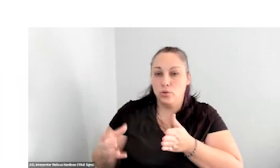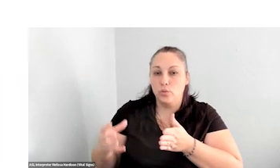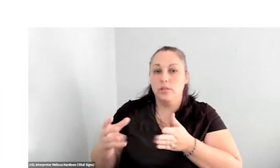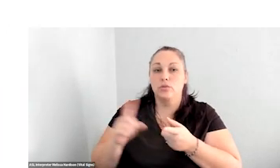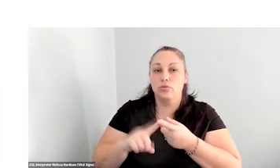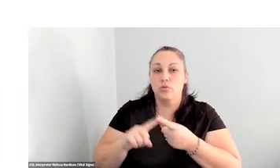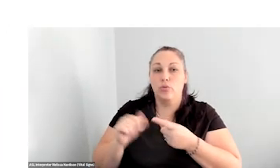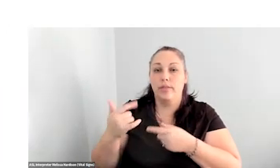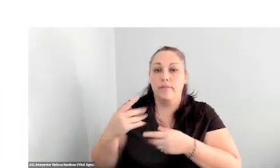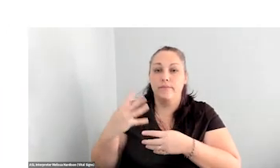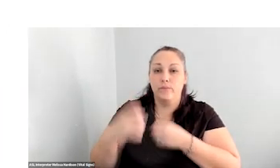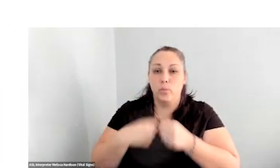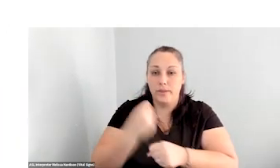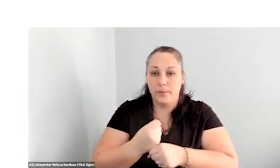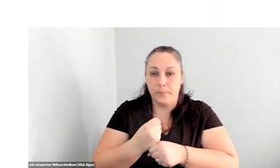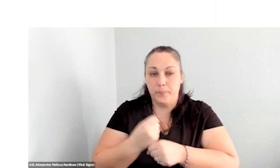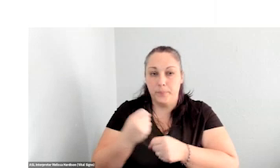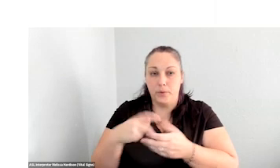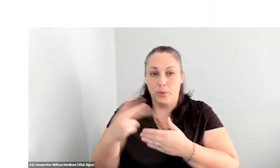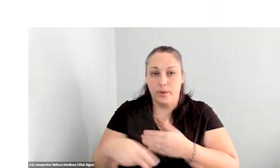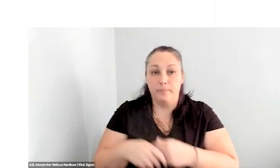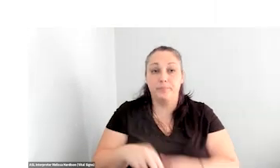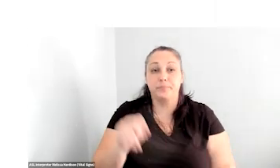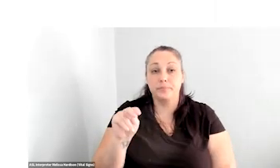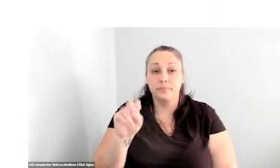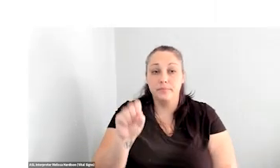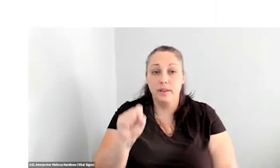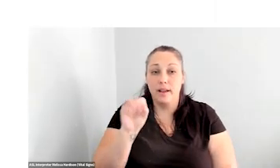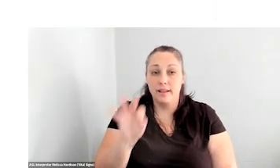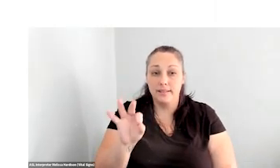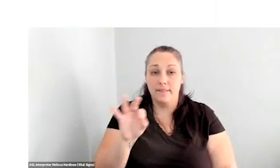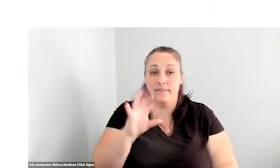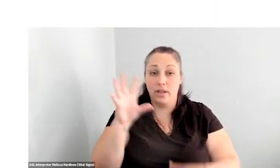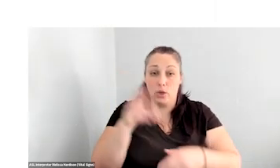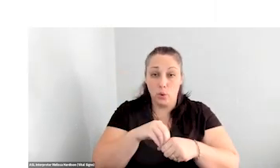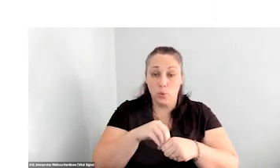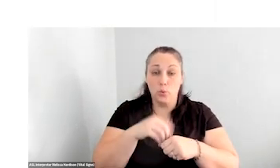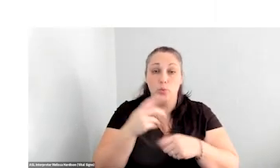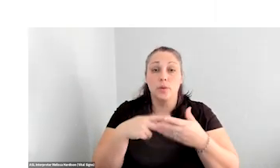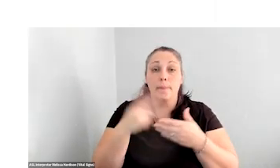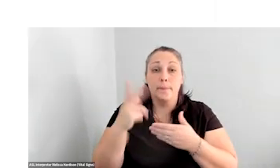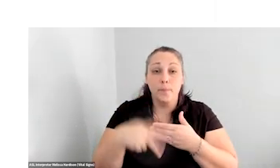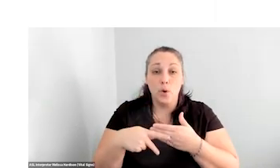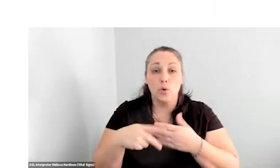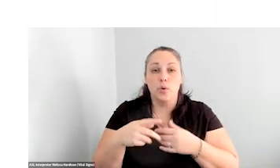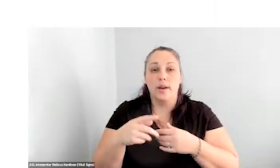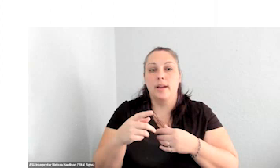The NSF INCLUDES program supports, program participation efforts at scale to collaboration infrastructure.